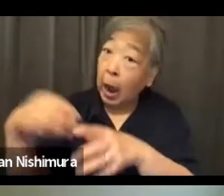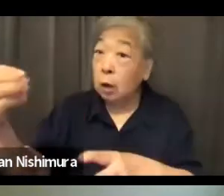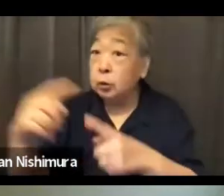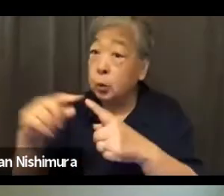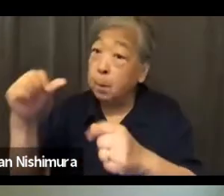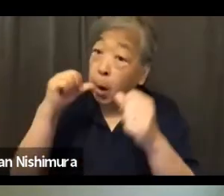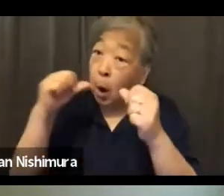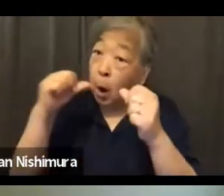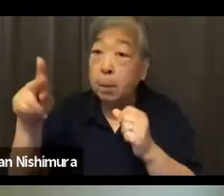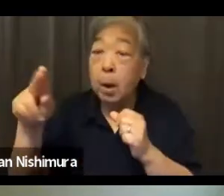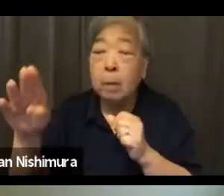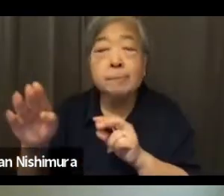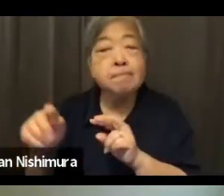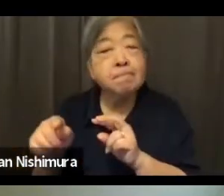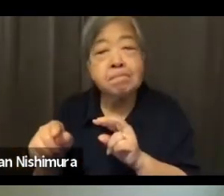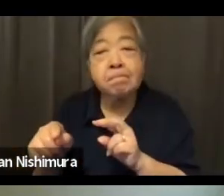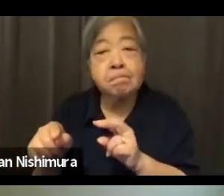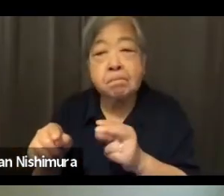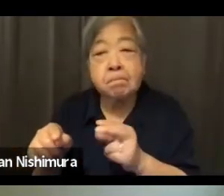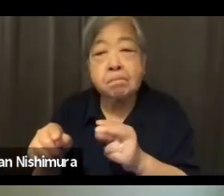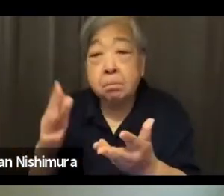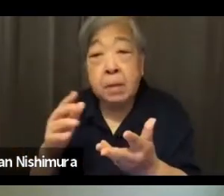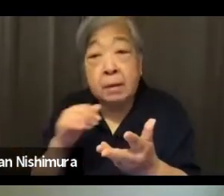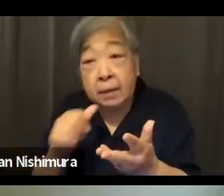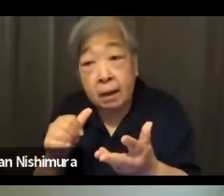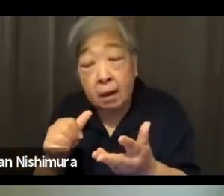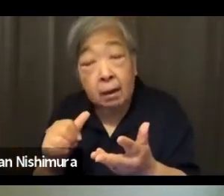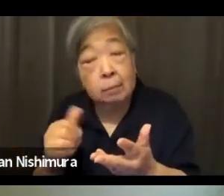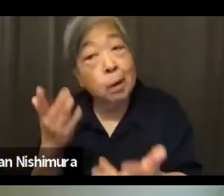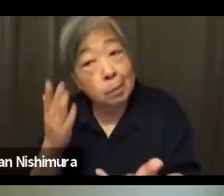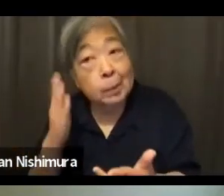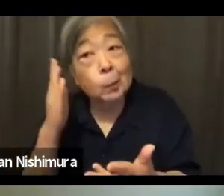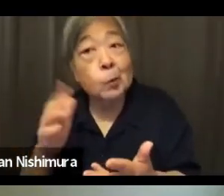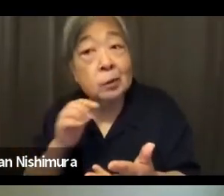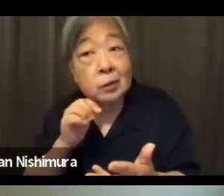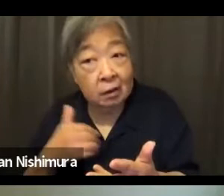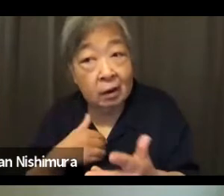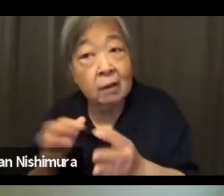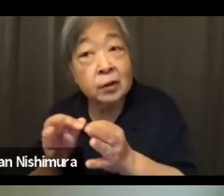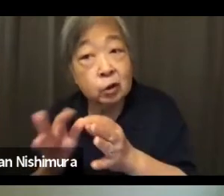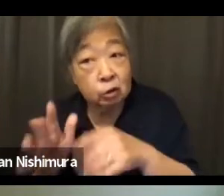likely that will not be available. So those are some ways to think about, how are we going